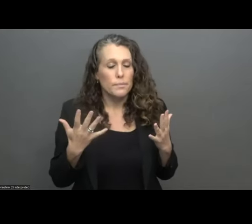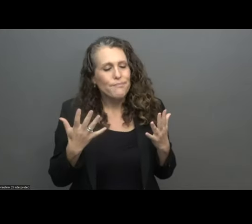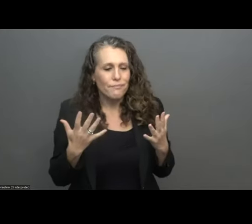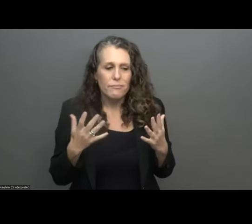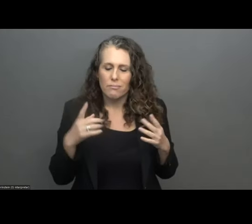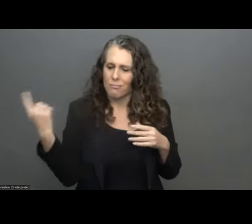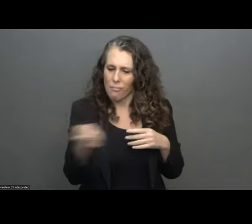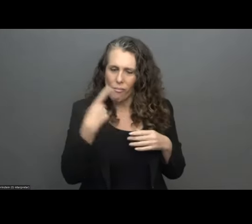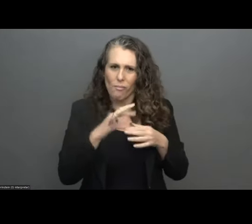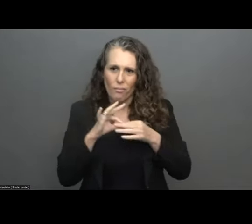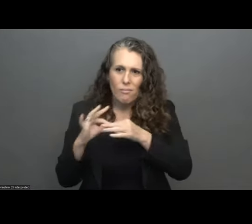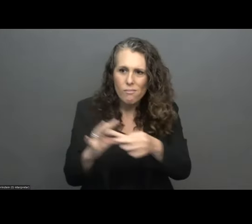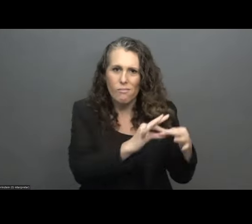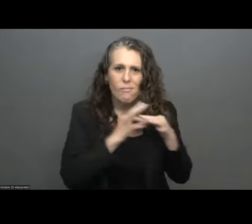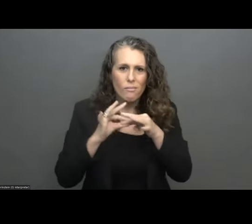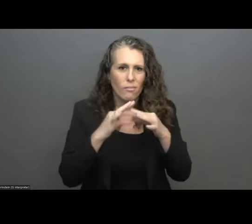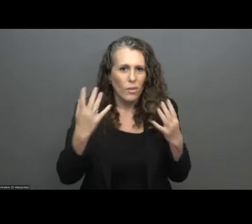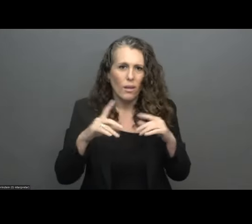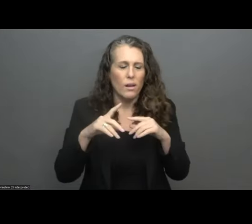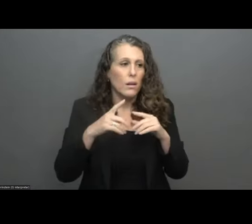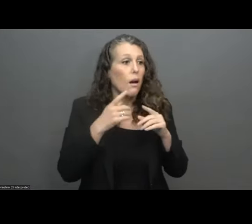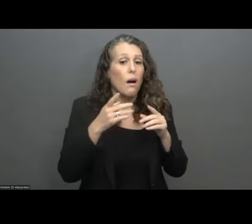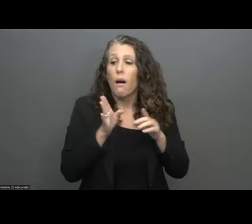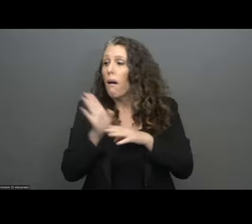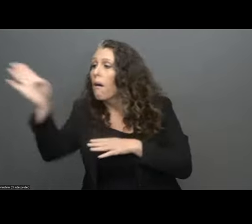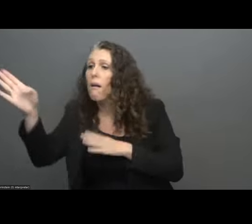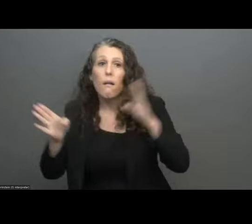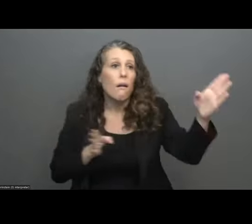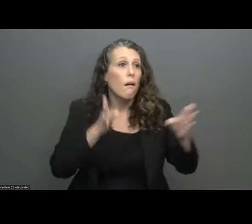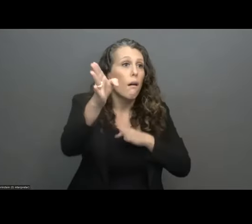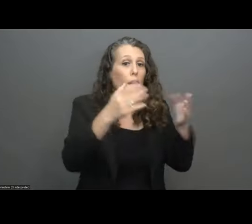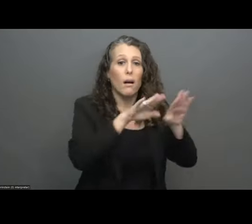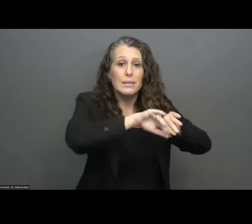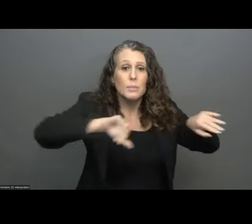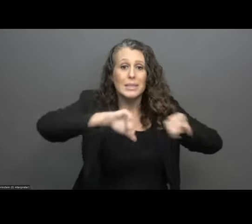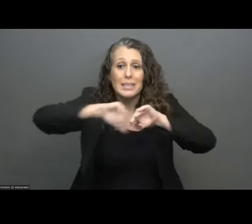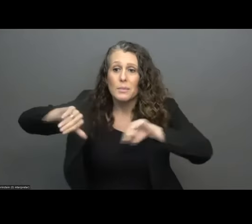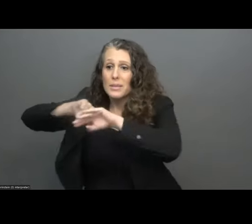09:44:44 as different sectors of industry different sectors of government external organizations